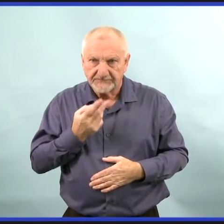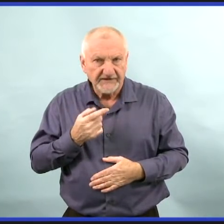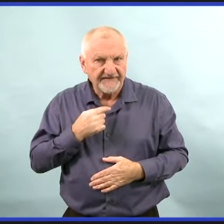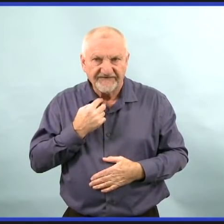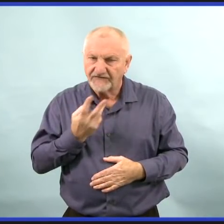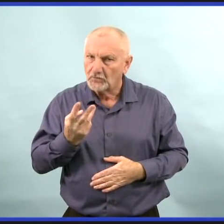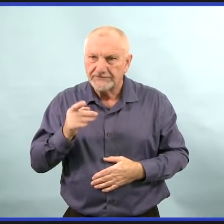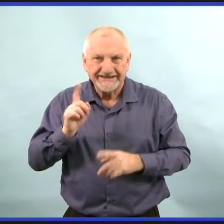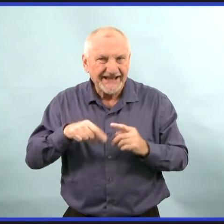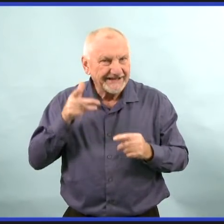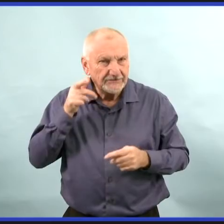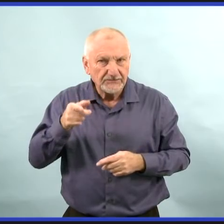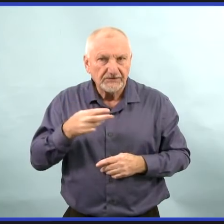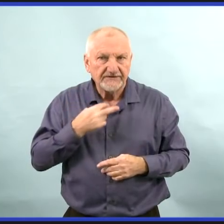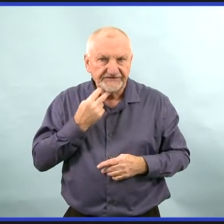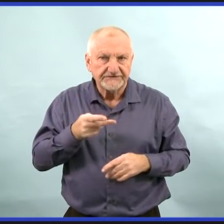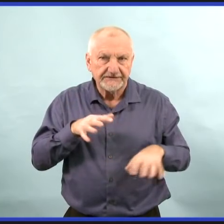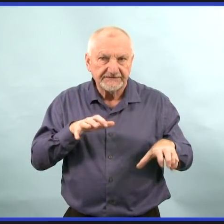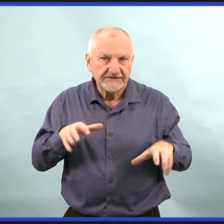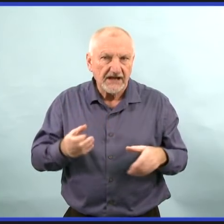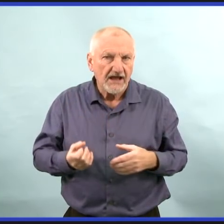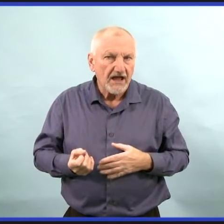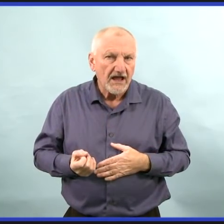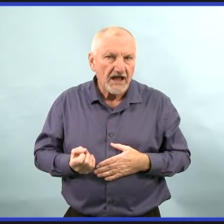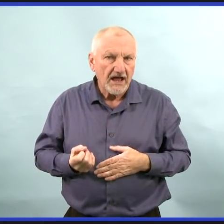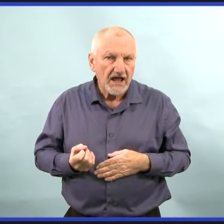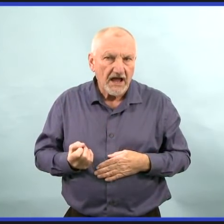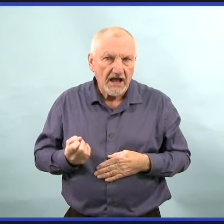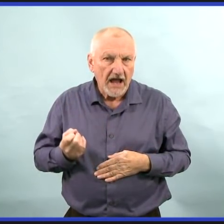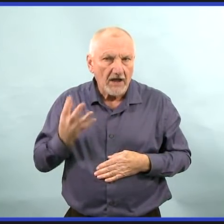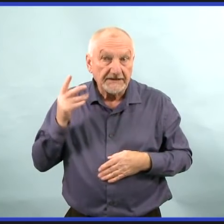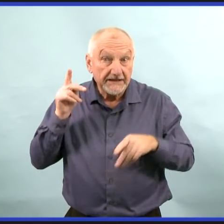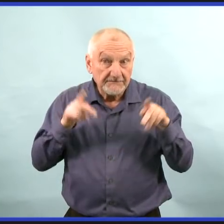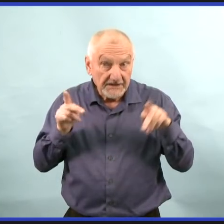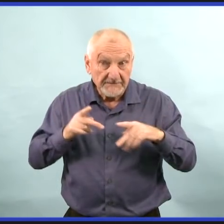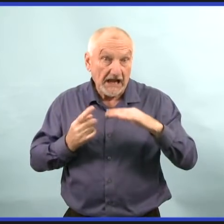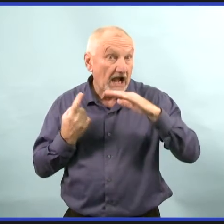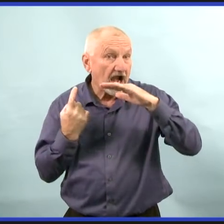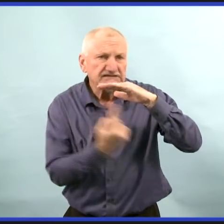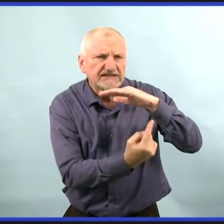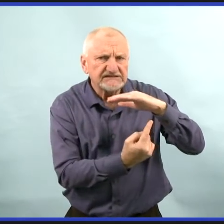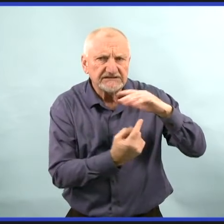be isolating because of that i think was michelle i think was michelle's other follow-up